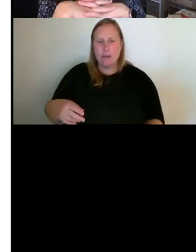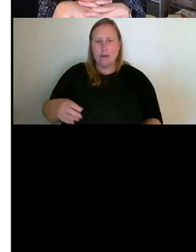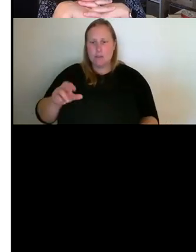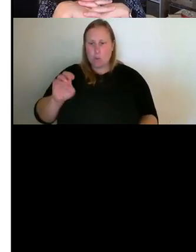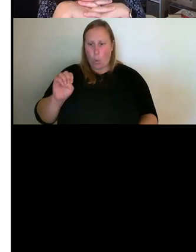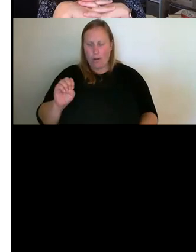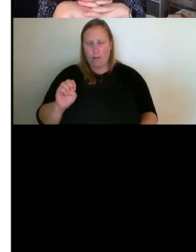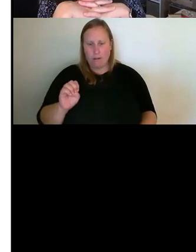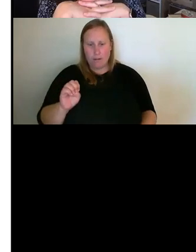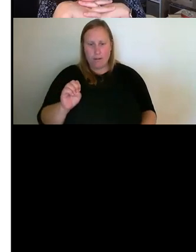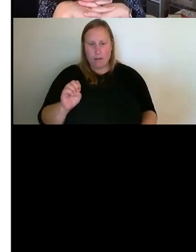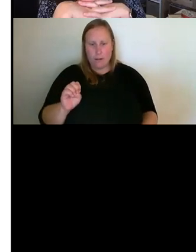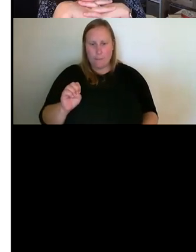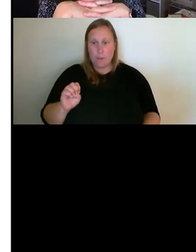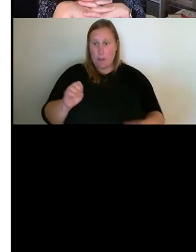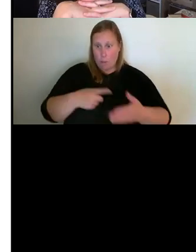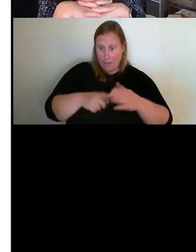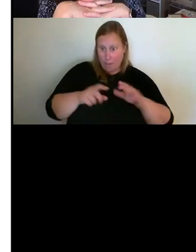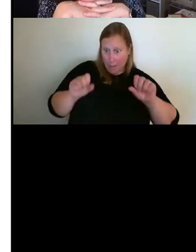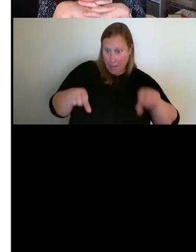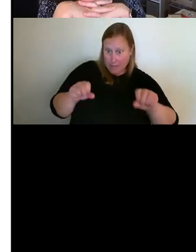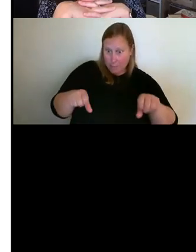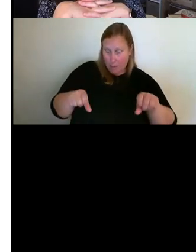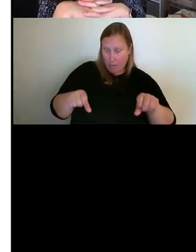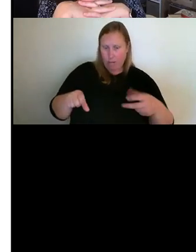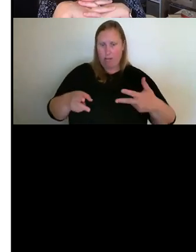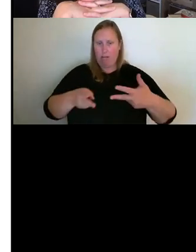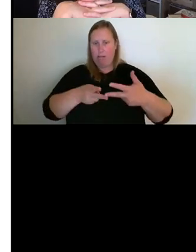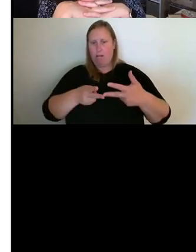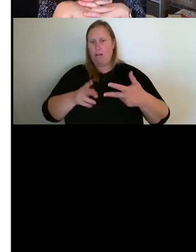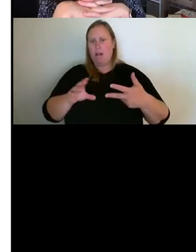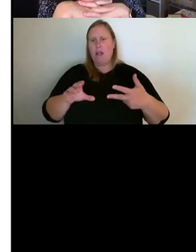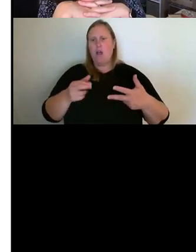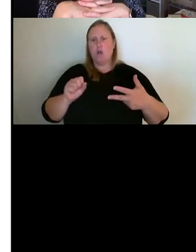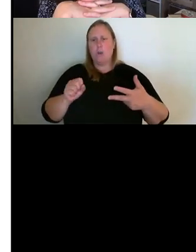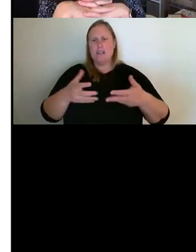one, is it possible? The bottom one: Chris lost his vision and became even